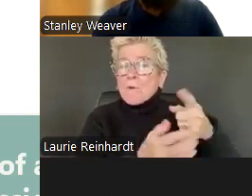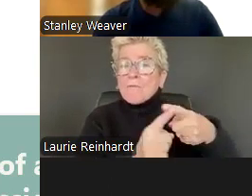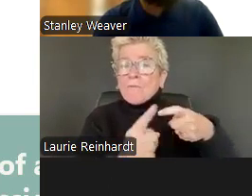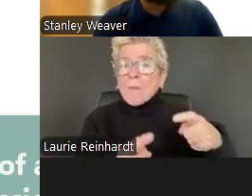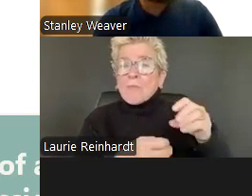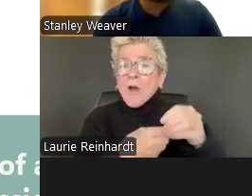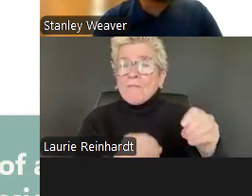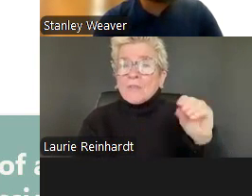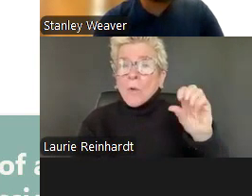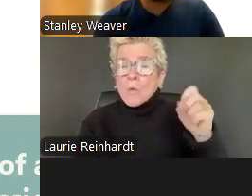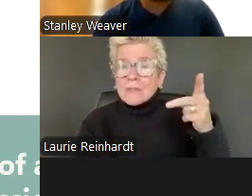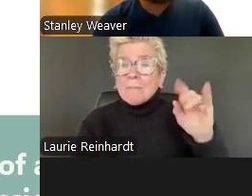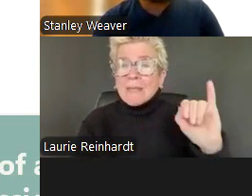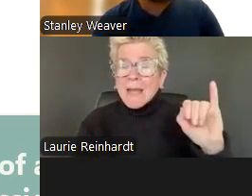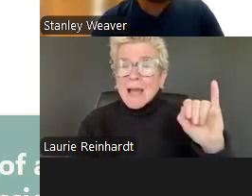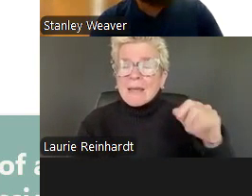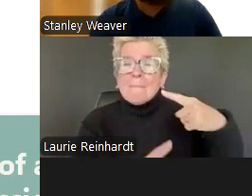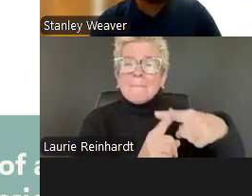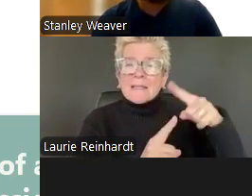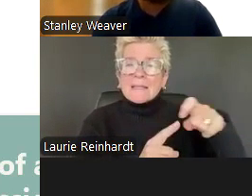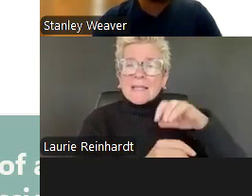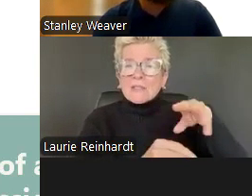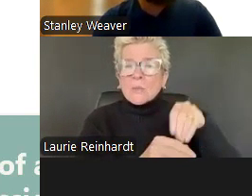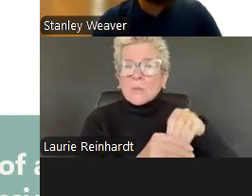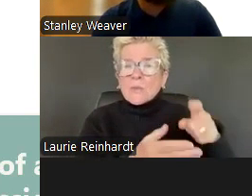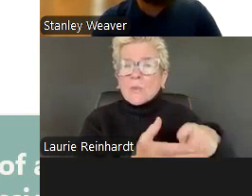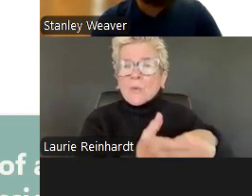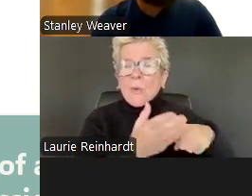and it does still need to include the requirements of leading to an